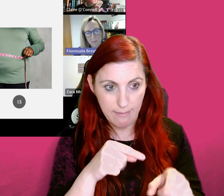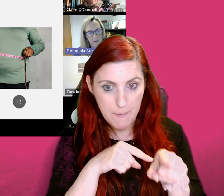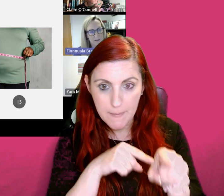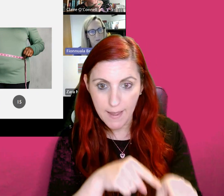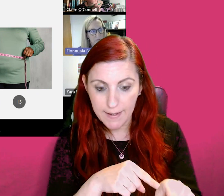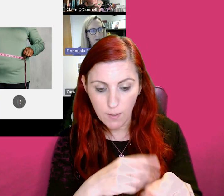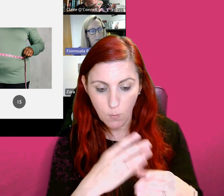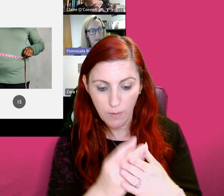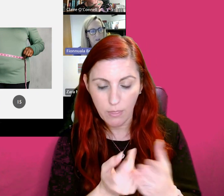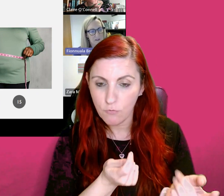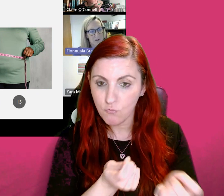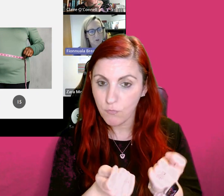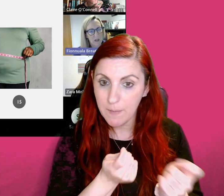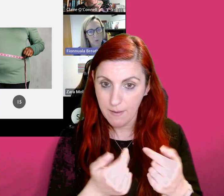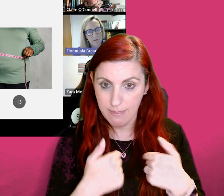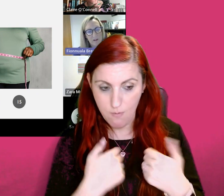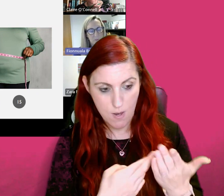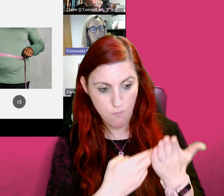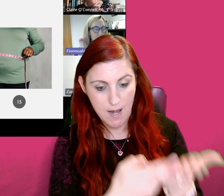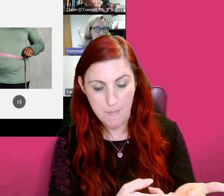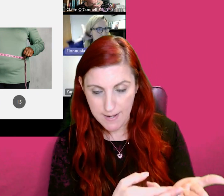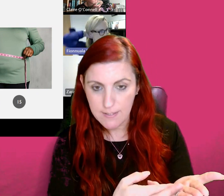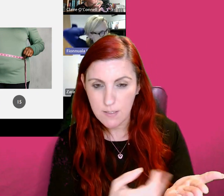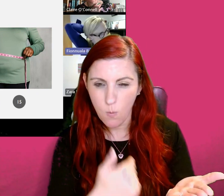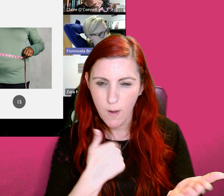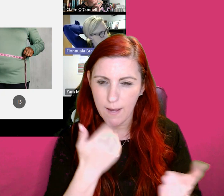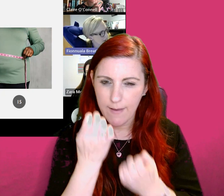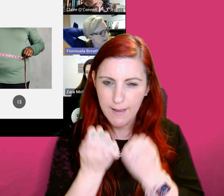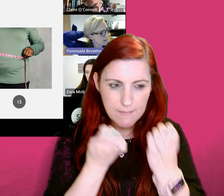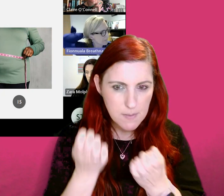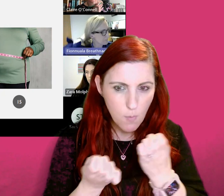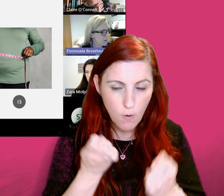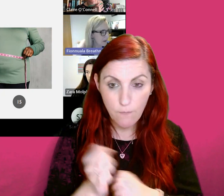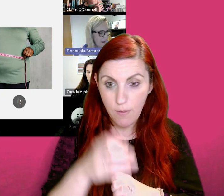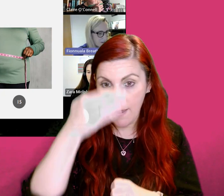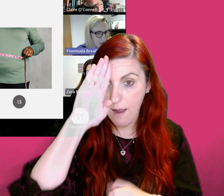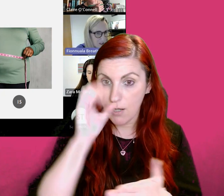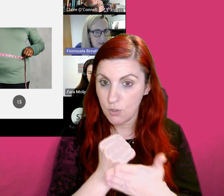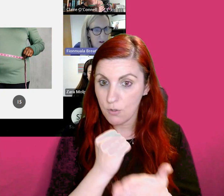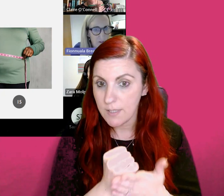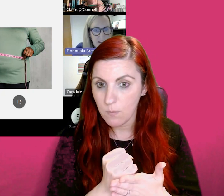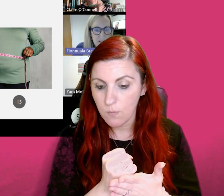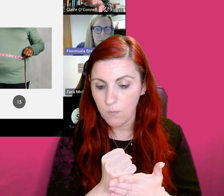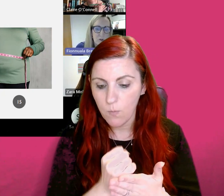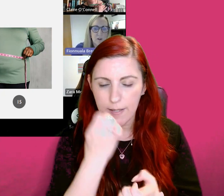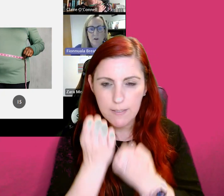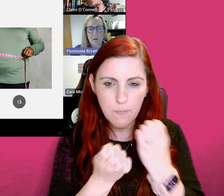treatments that we recommend and so we've explored for the Ireland study um uh the idea of aspirin